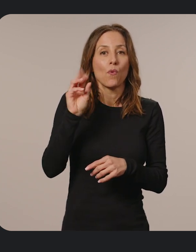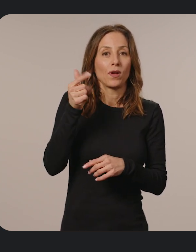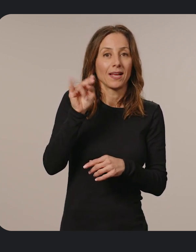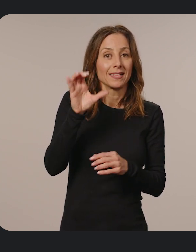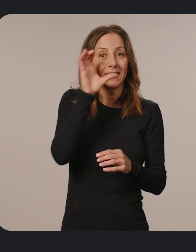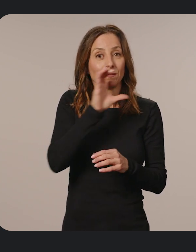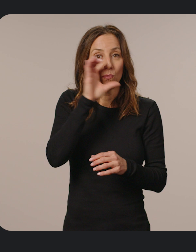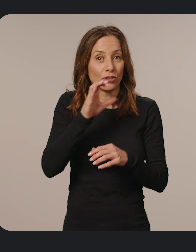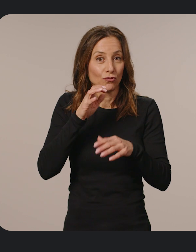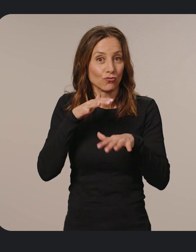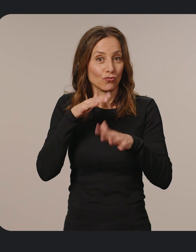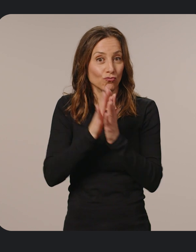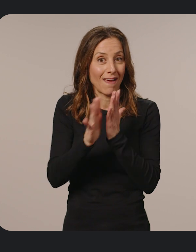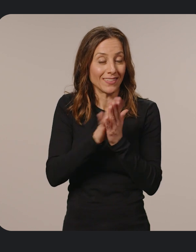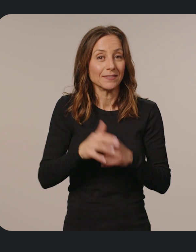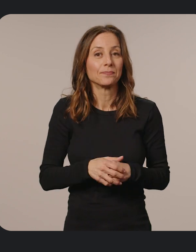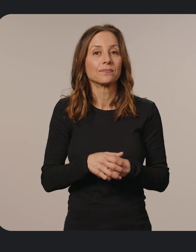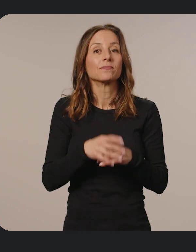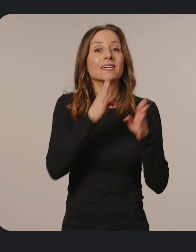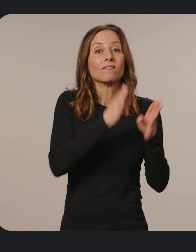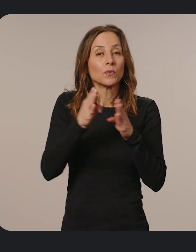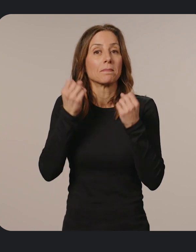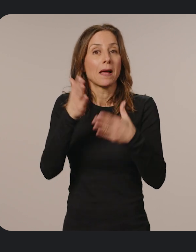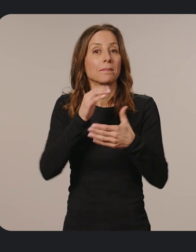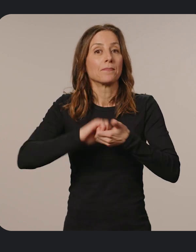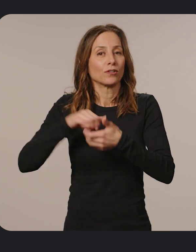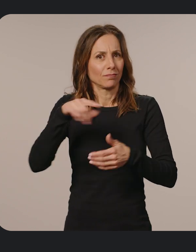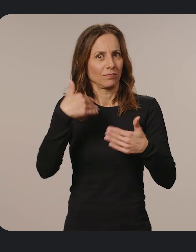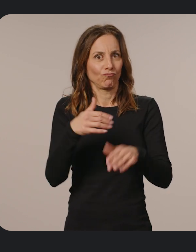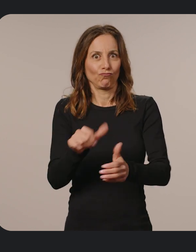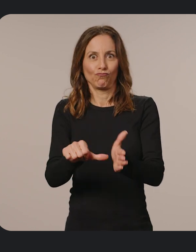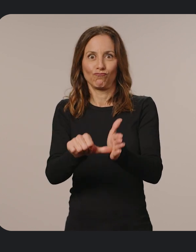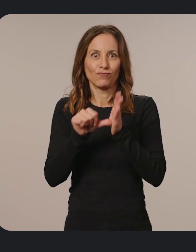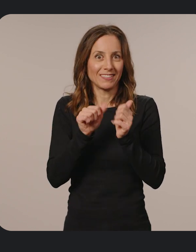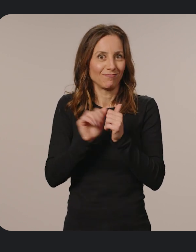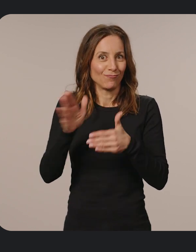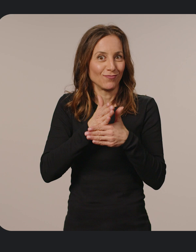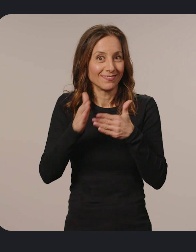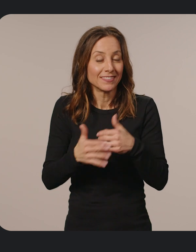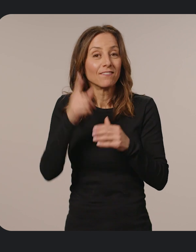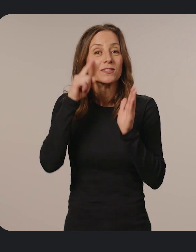from our organic Explore traffic. Individually, many partners have been impressed with their results.